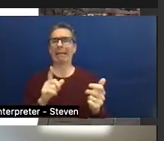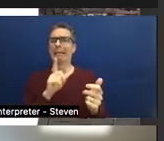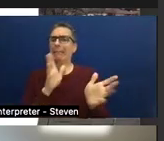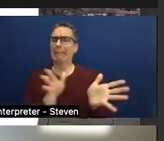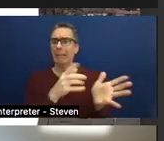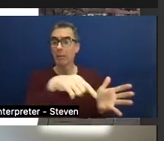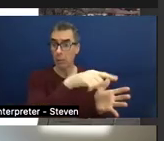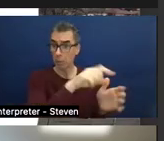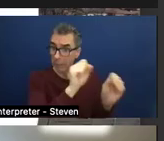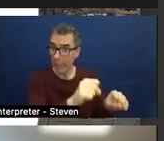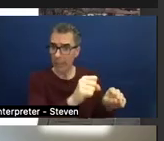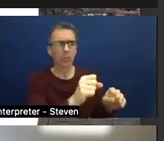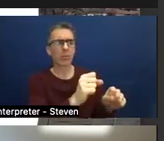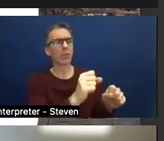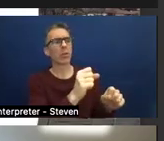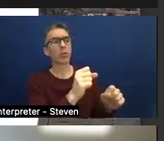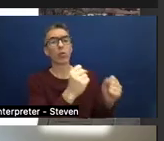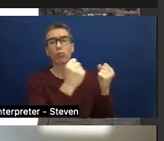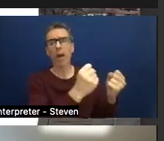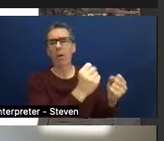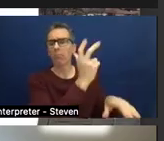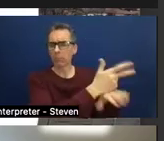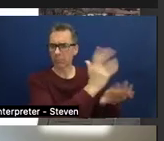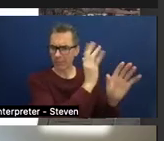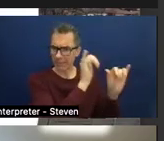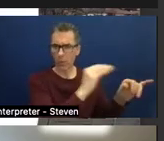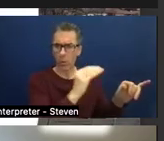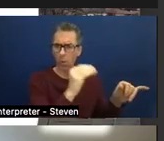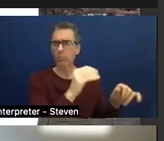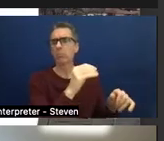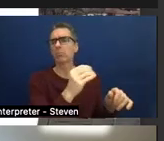to provide other options that are safer, less dangerous,